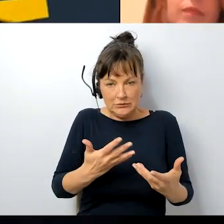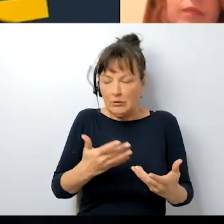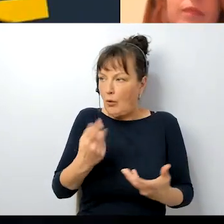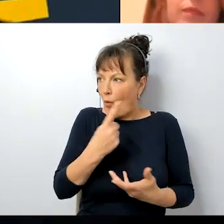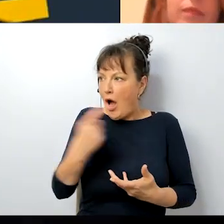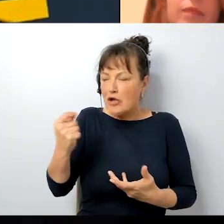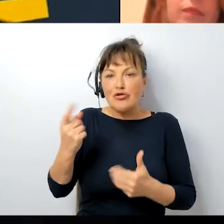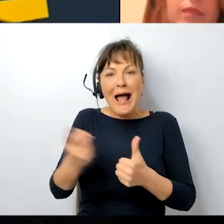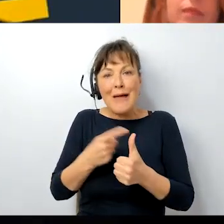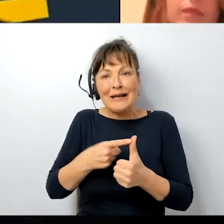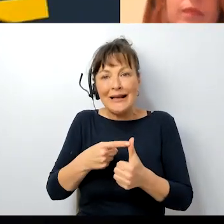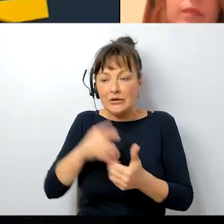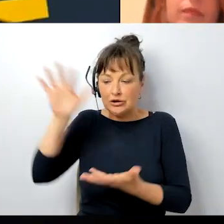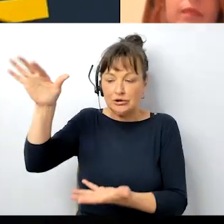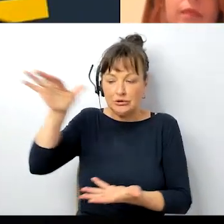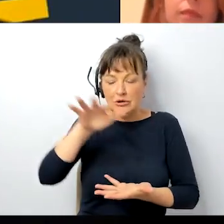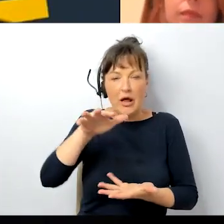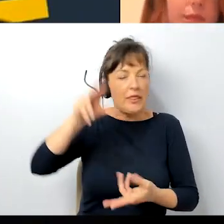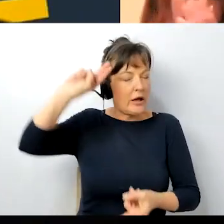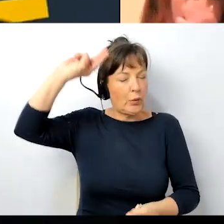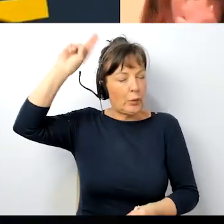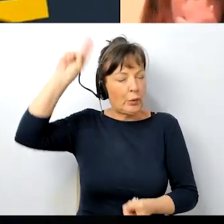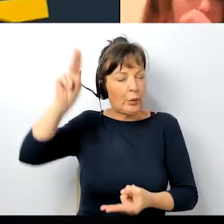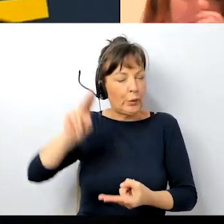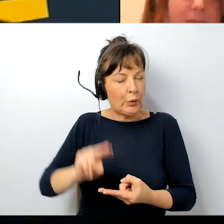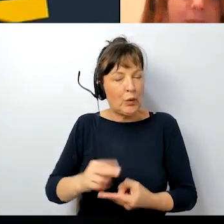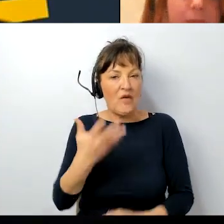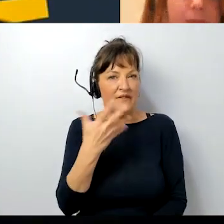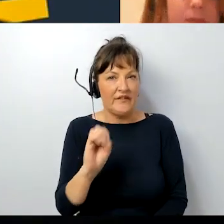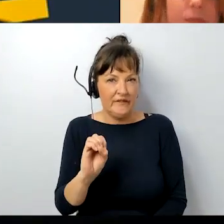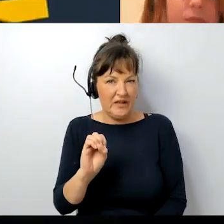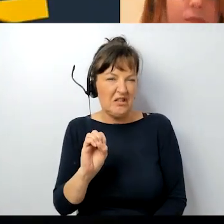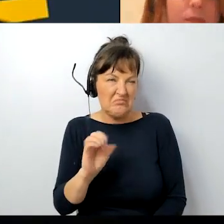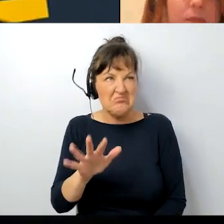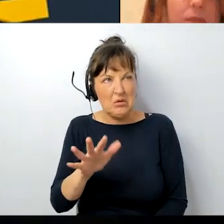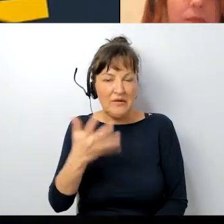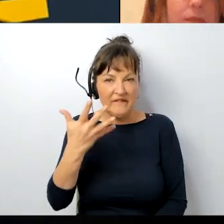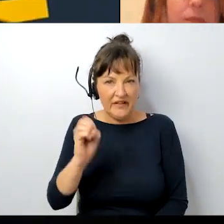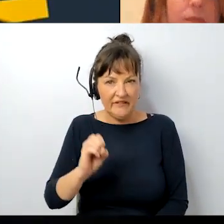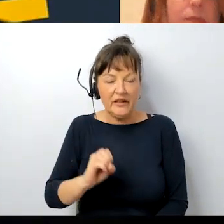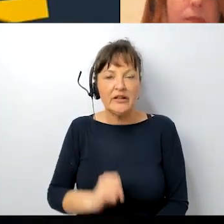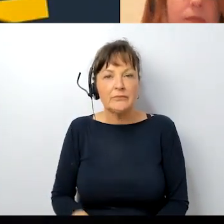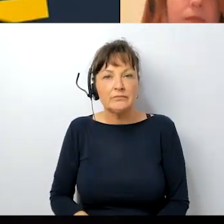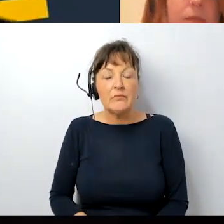applications and we'd whittle those down probably to about 50.